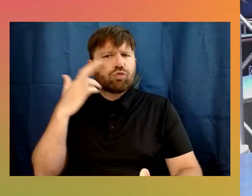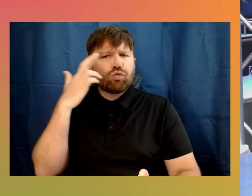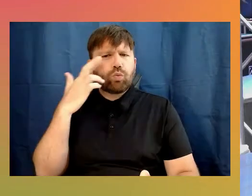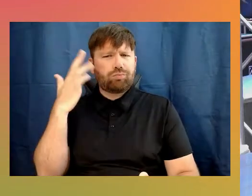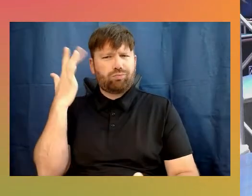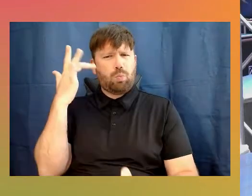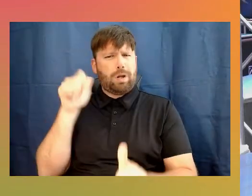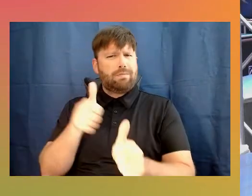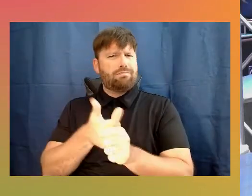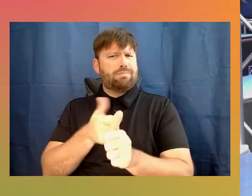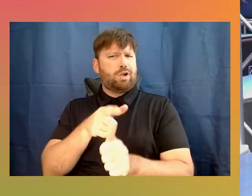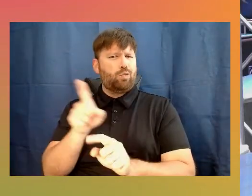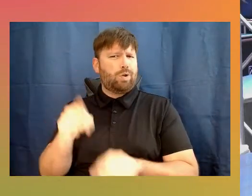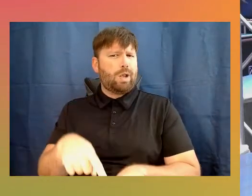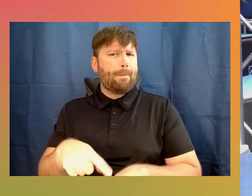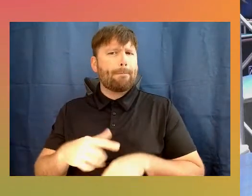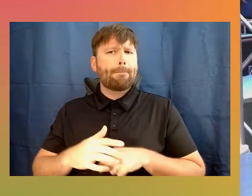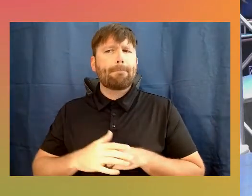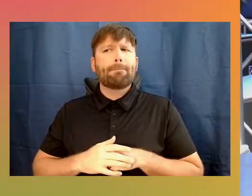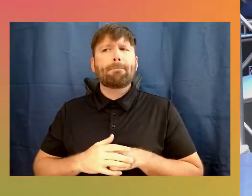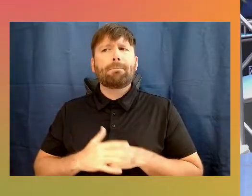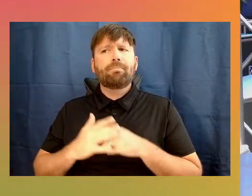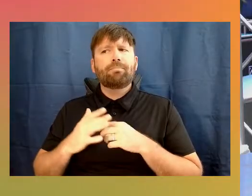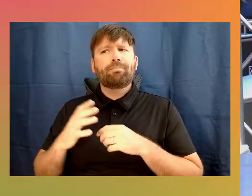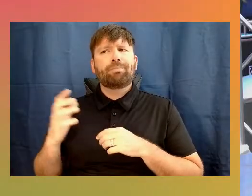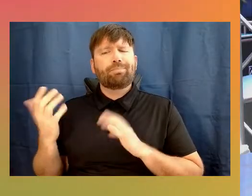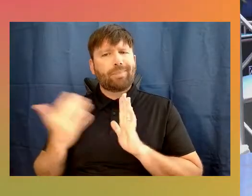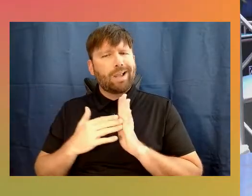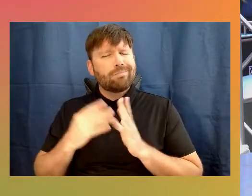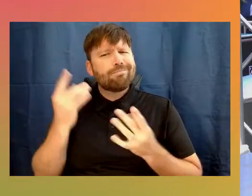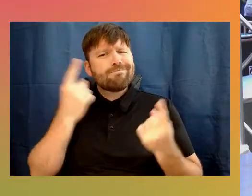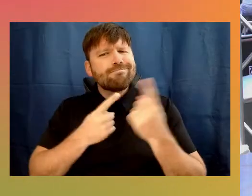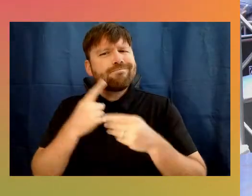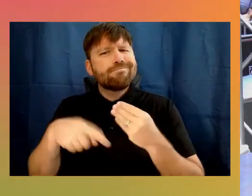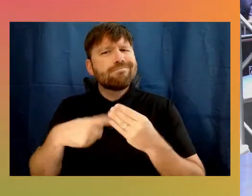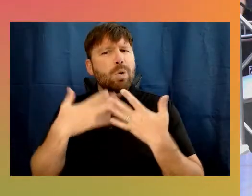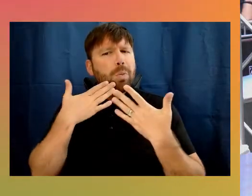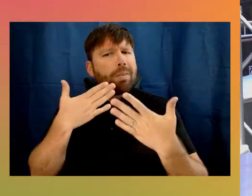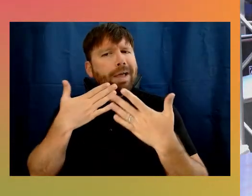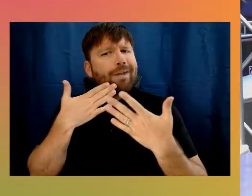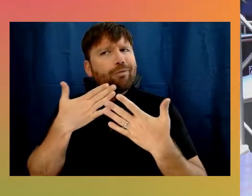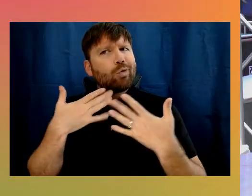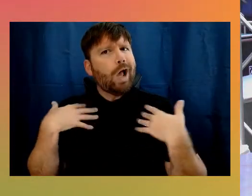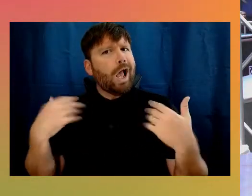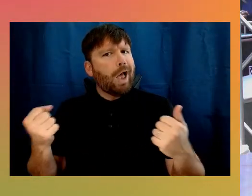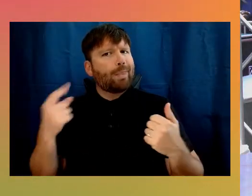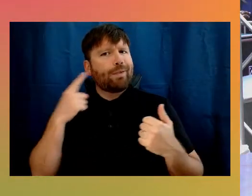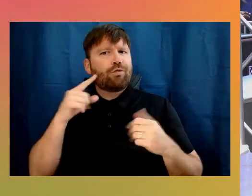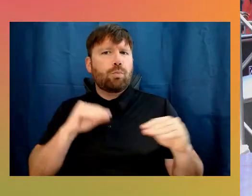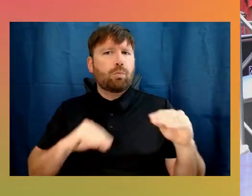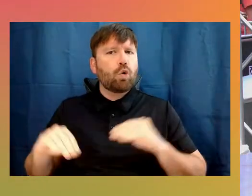RETURN TO YOUR BREATH. RETURN TO YOUR REASON WHY FOR